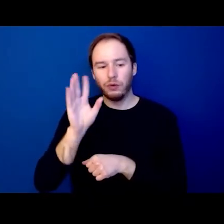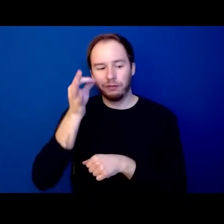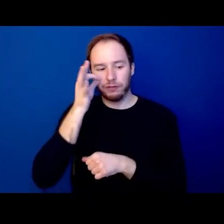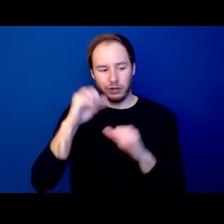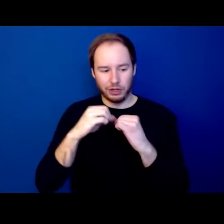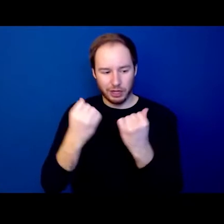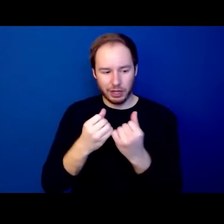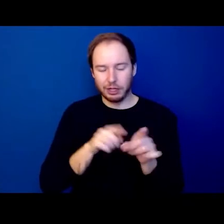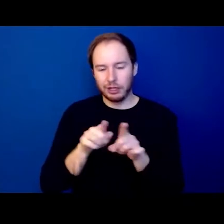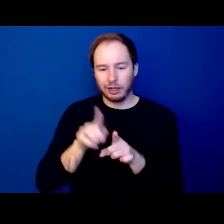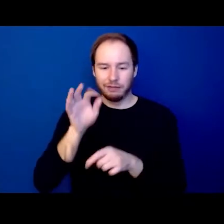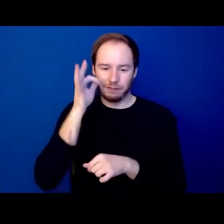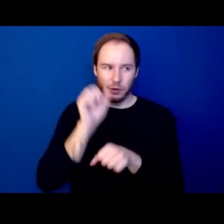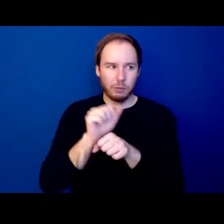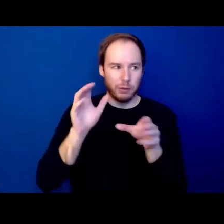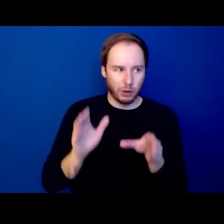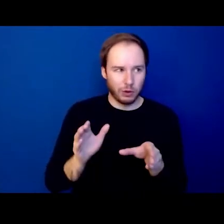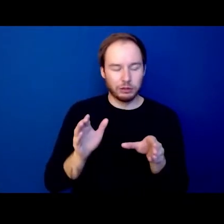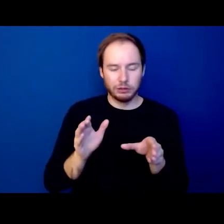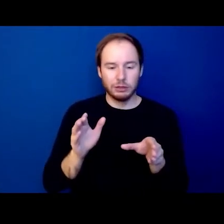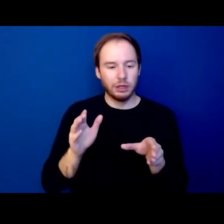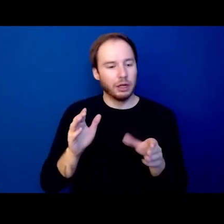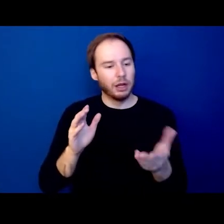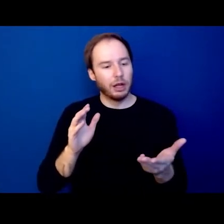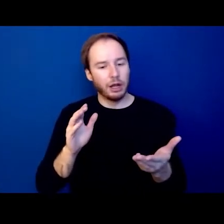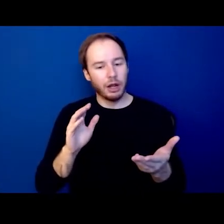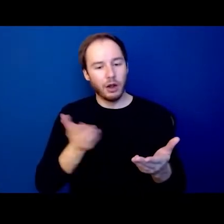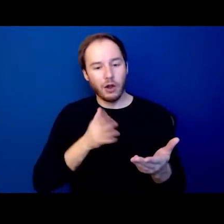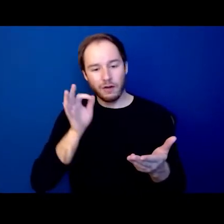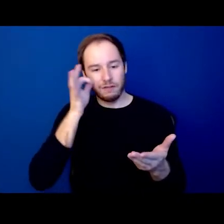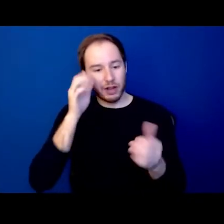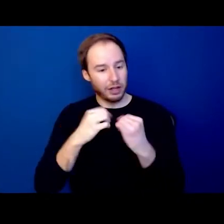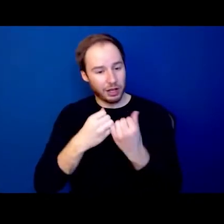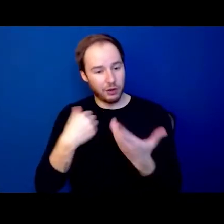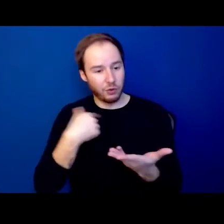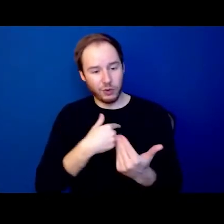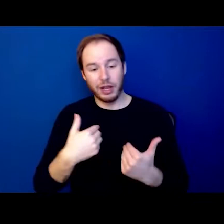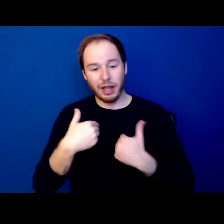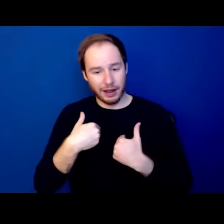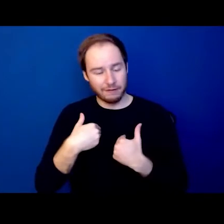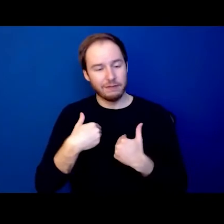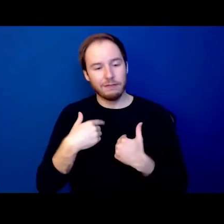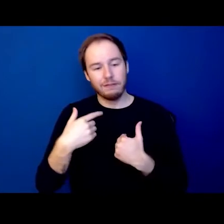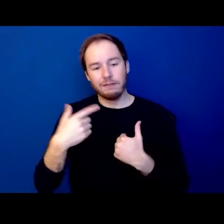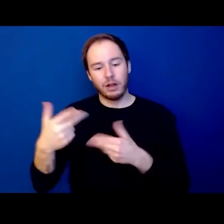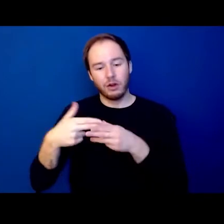as a federal employee and in our federal agencies, we have what is a tribal advisor